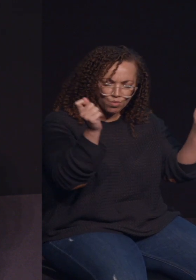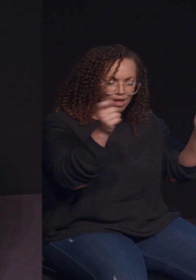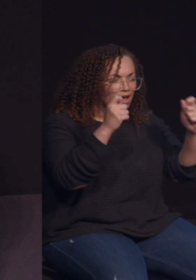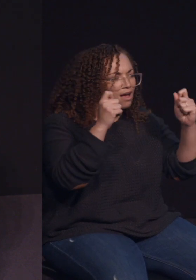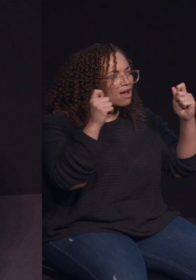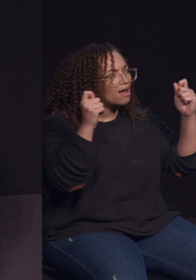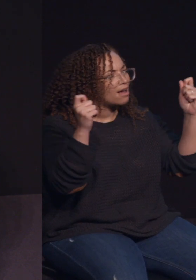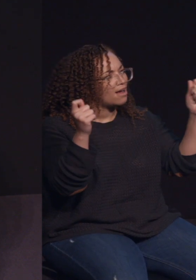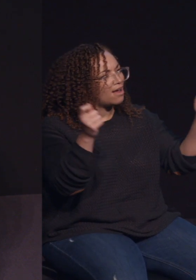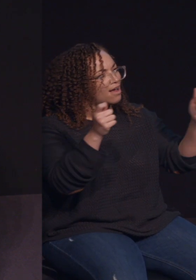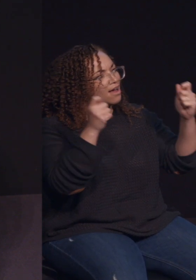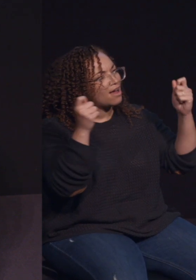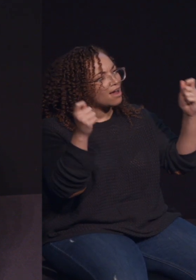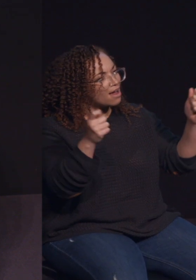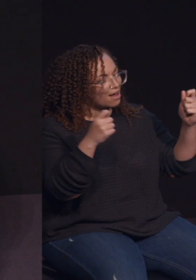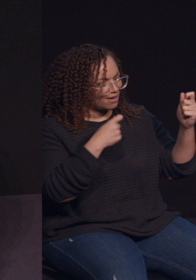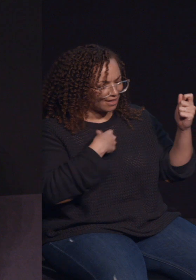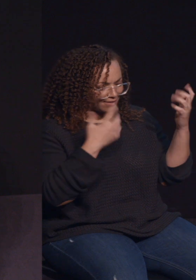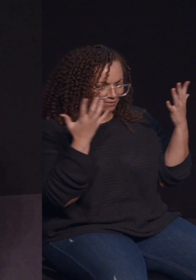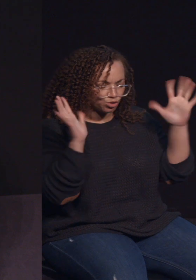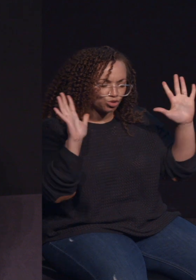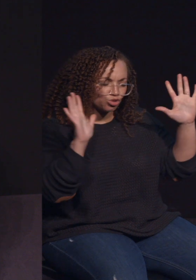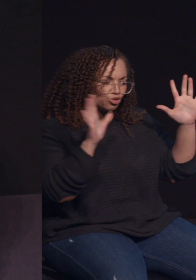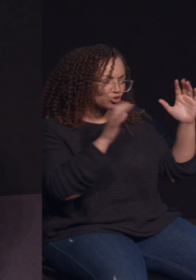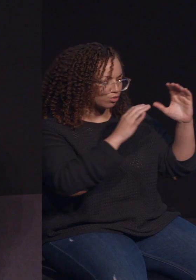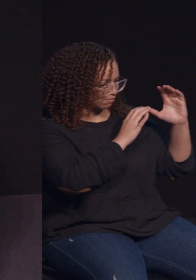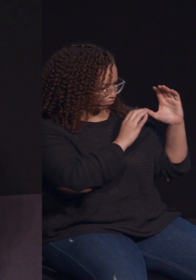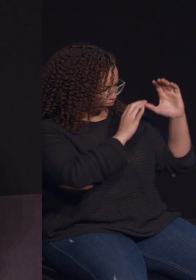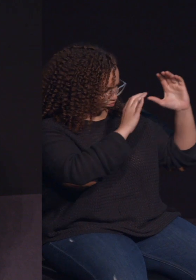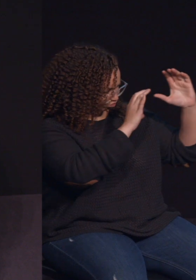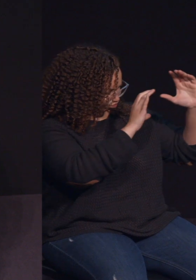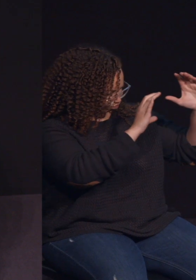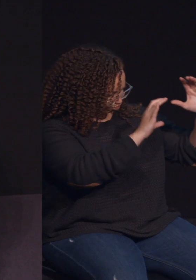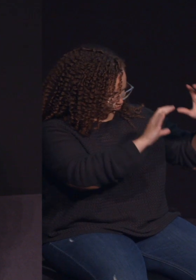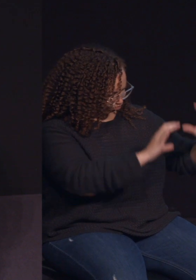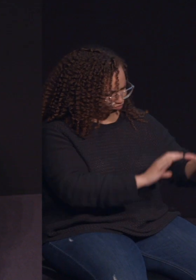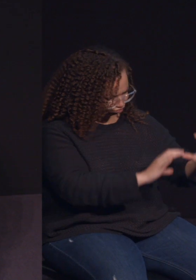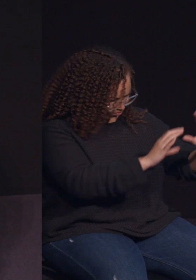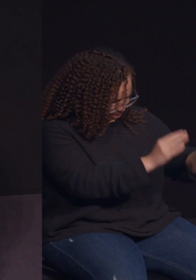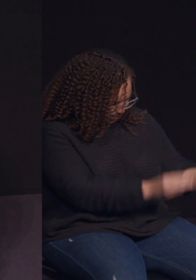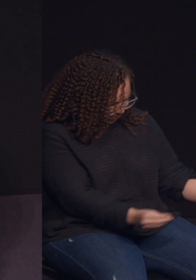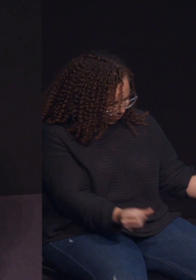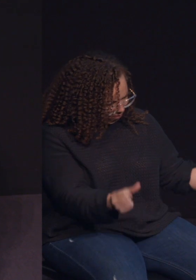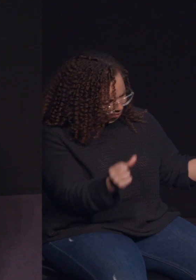Since I laid my burdens down